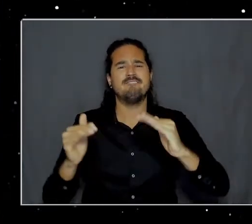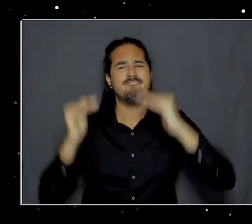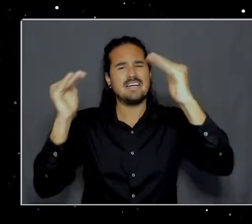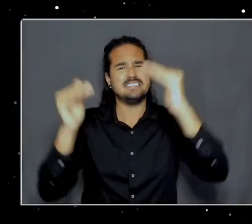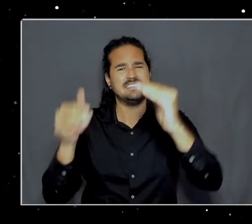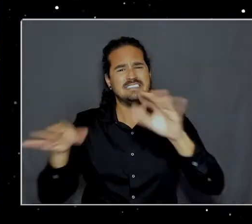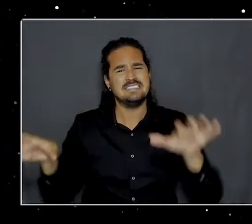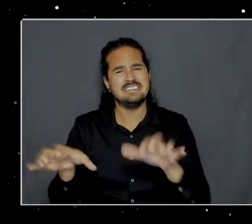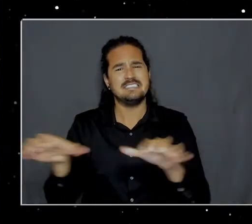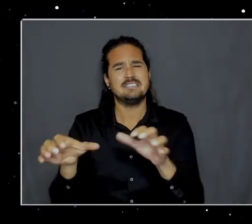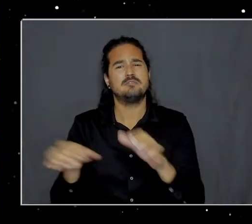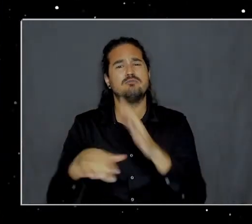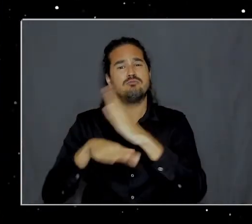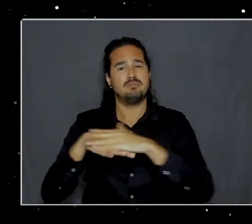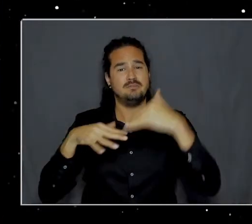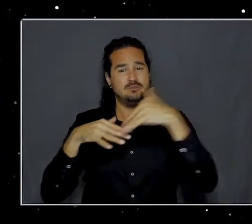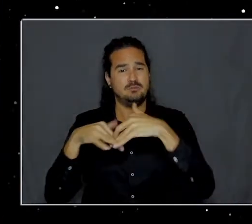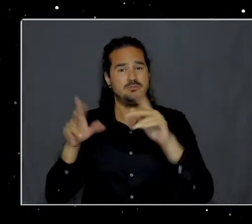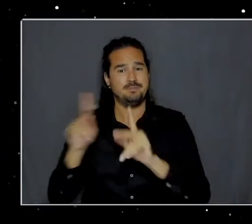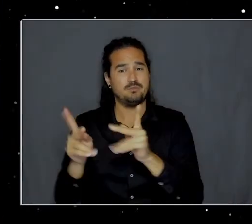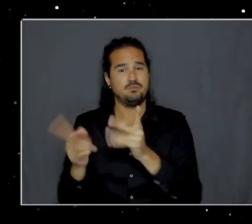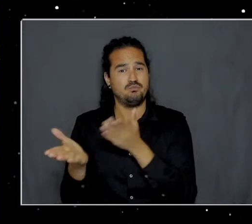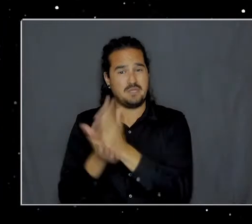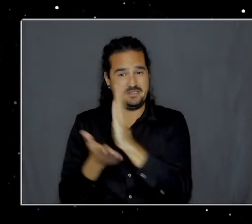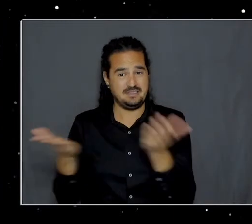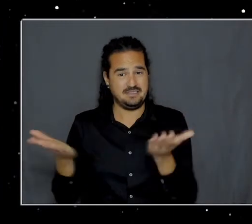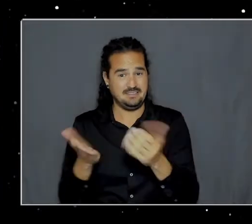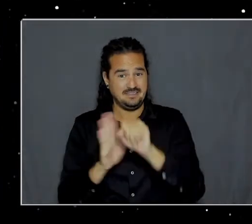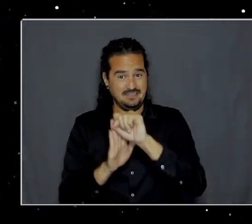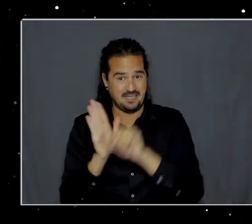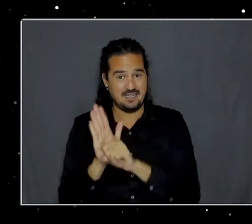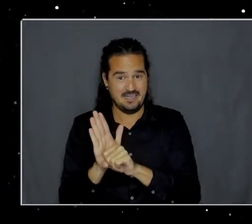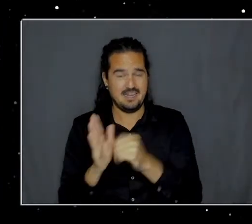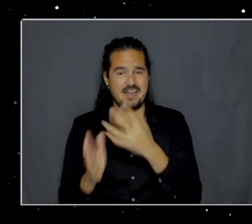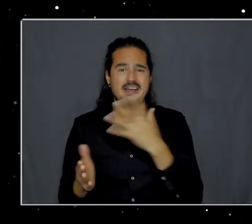RIGHTS OF INDIGENOUS PEOPLES THROUGHOUT OUR STATE, AND FOR